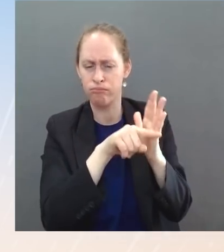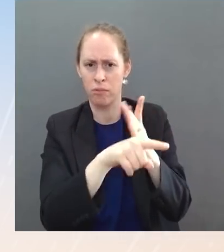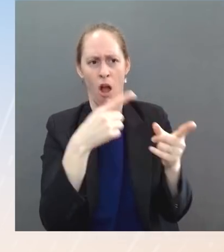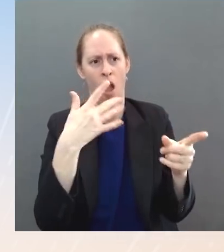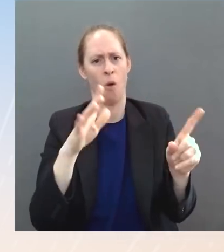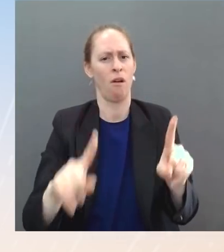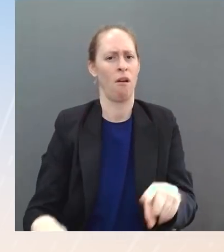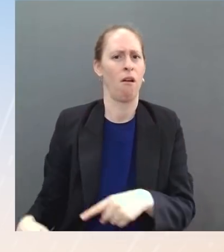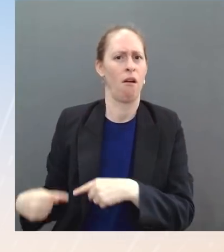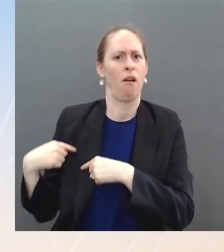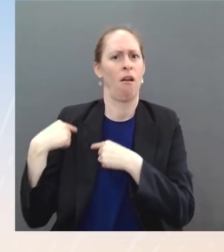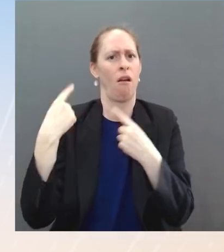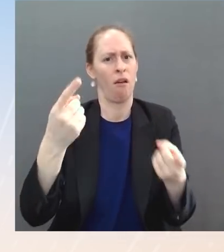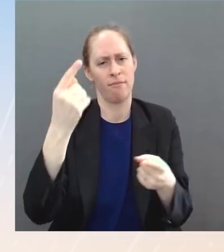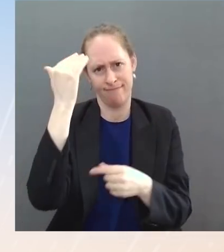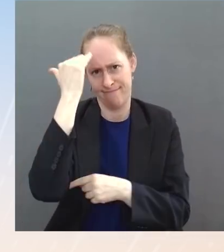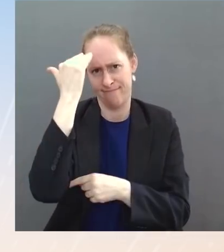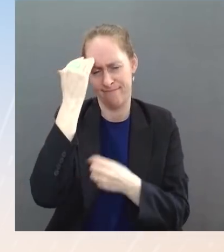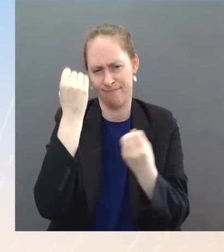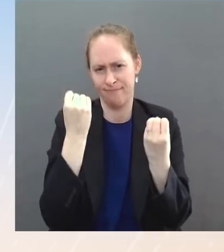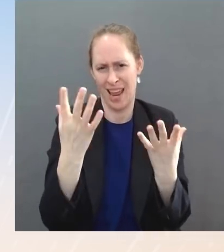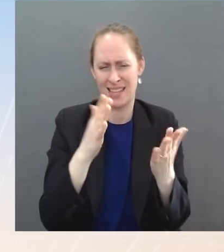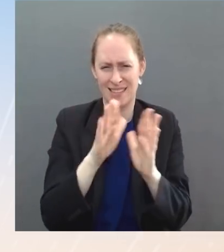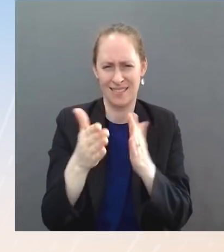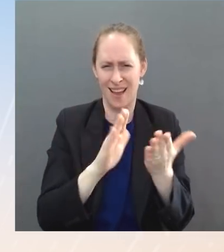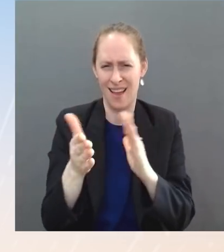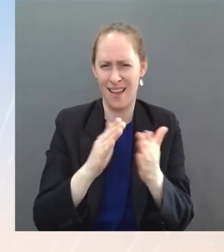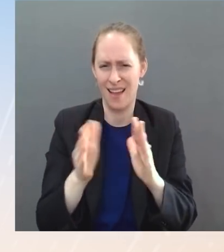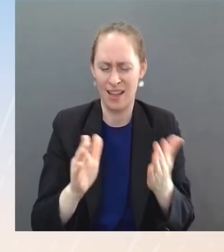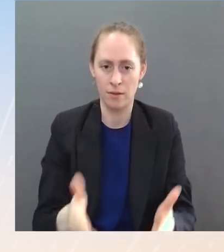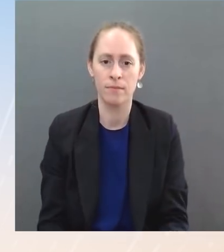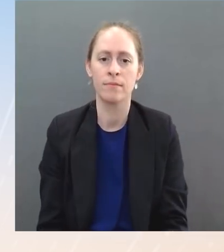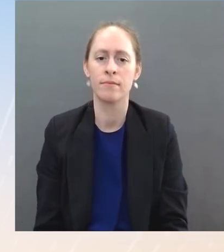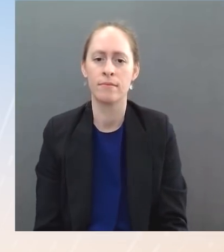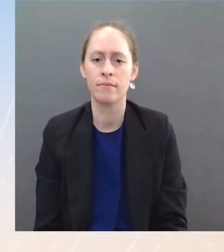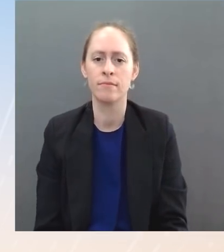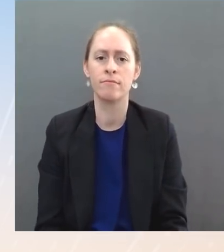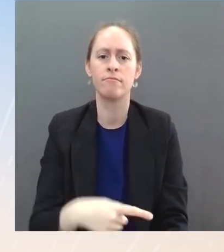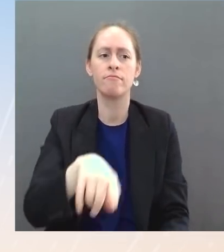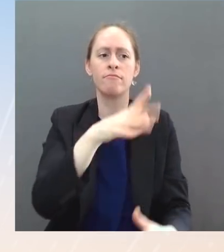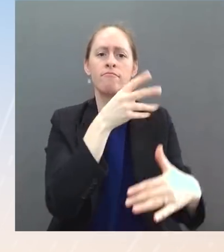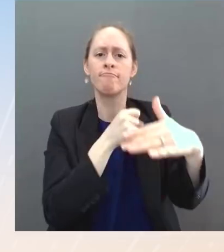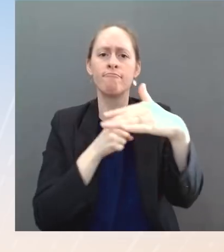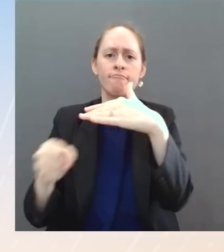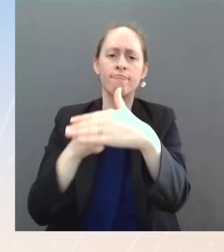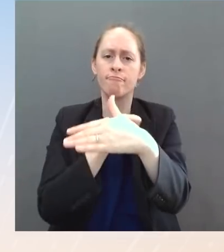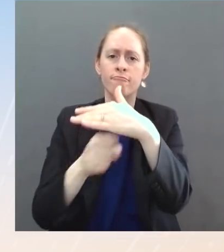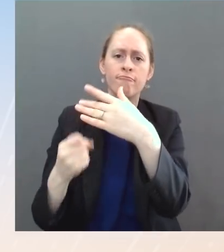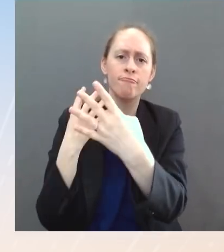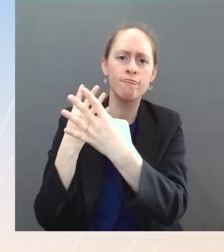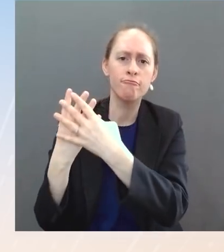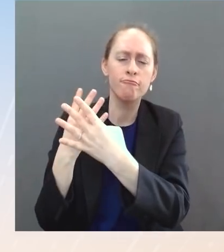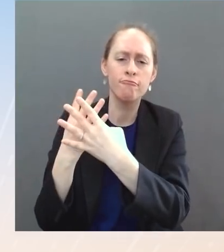the mass incarceration of a significant portion of the Rohingya population.